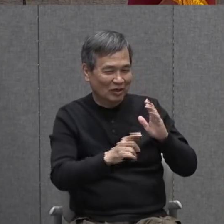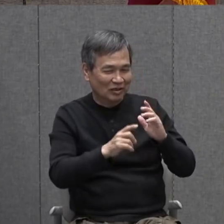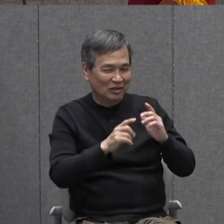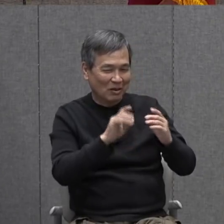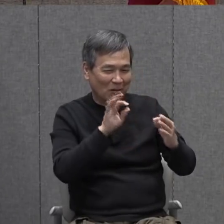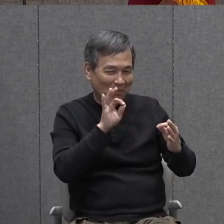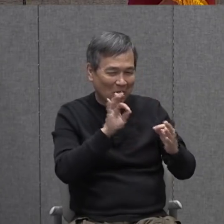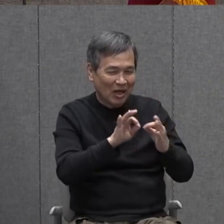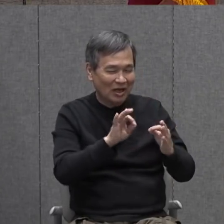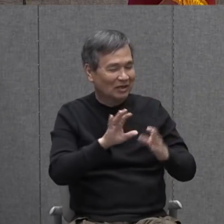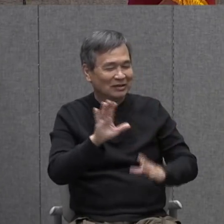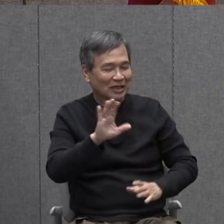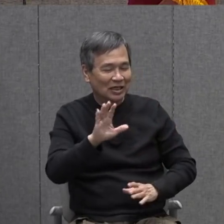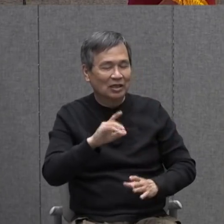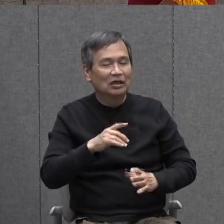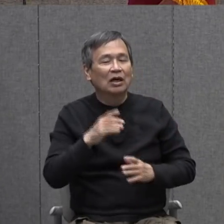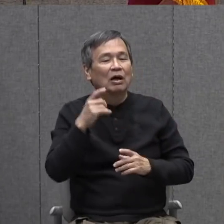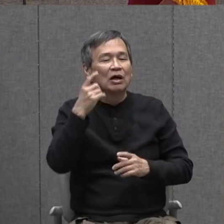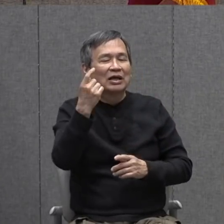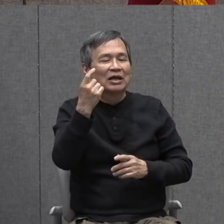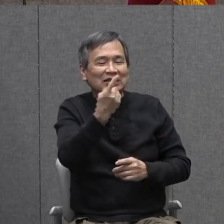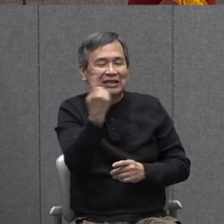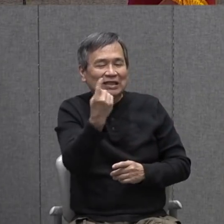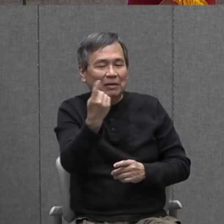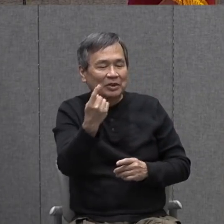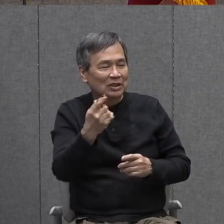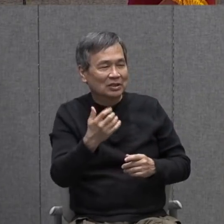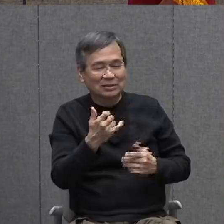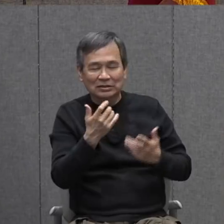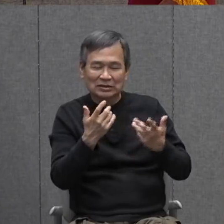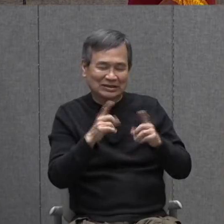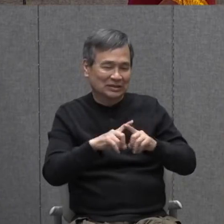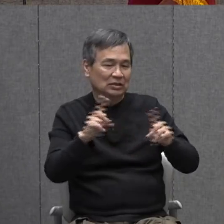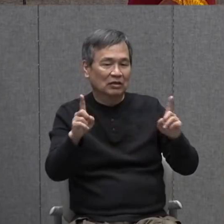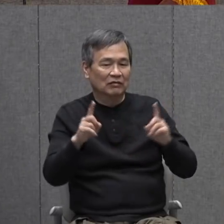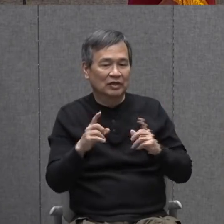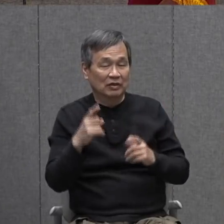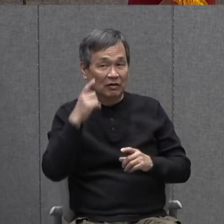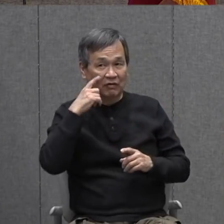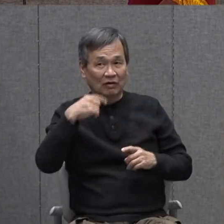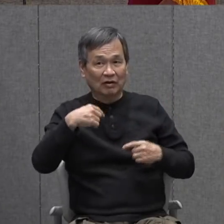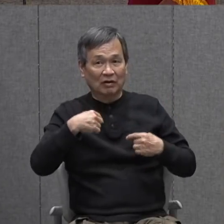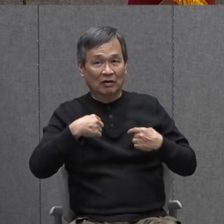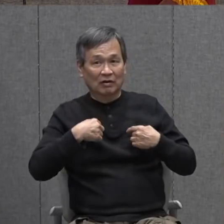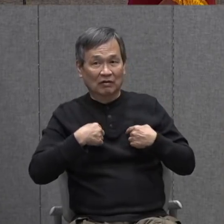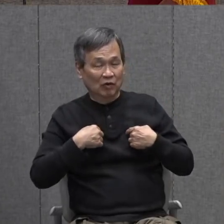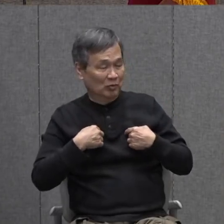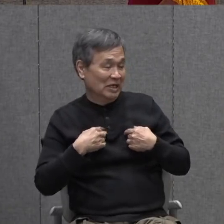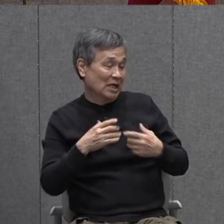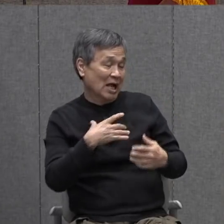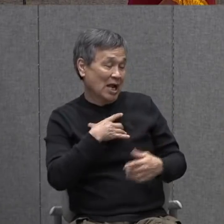For me, I think adding that nice little blue splotch right there really brought the drawing to life.